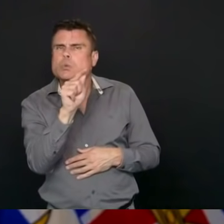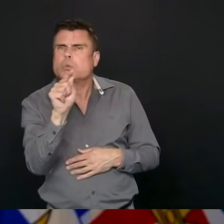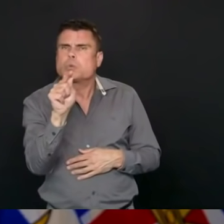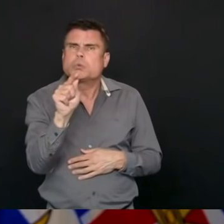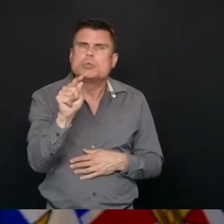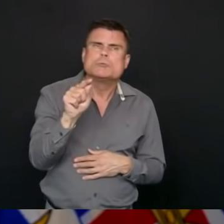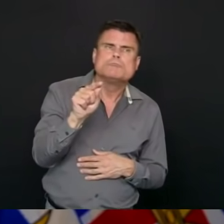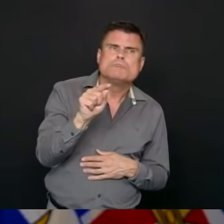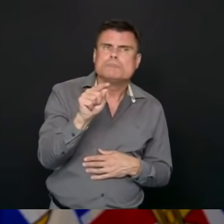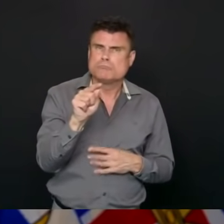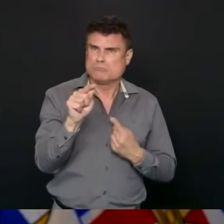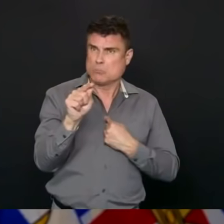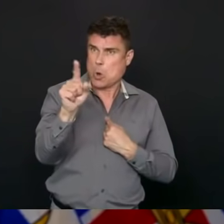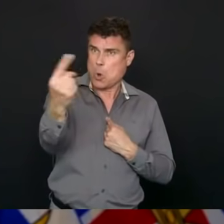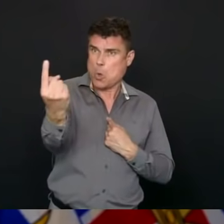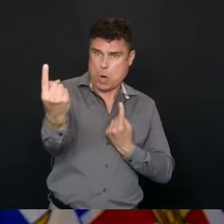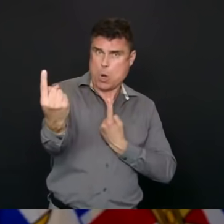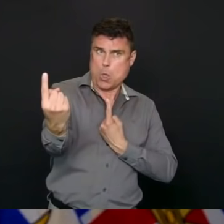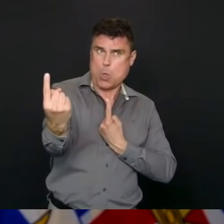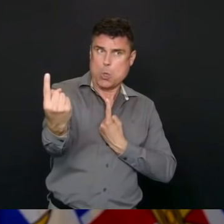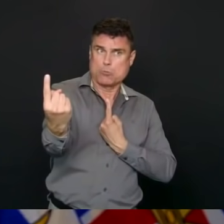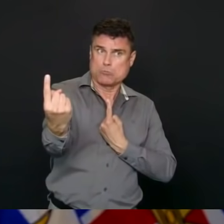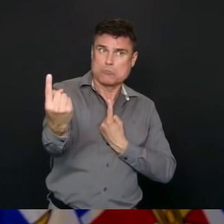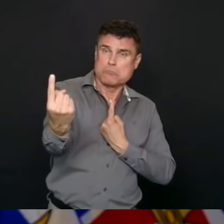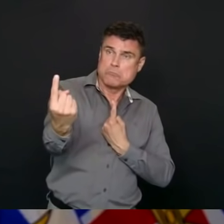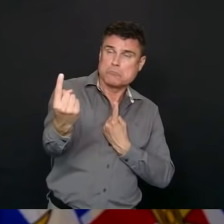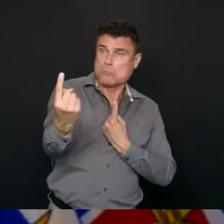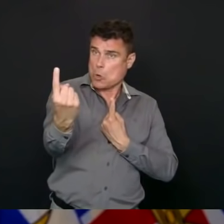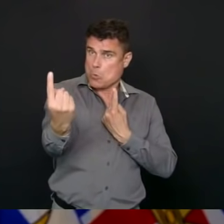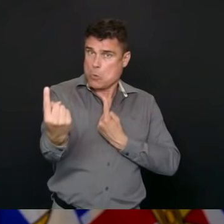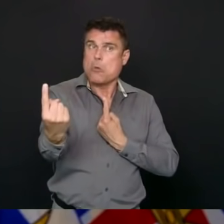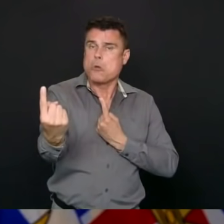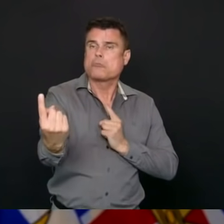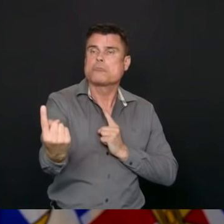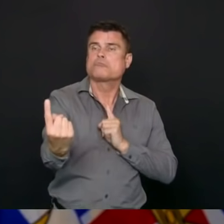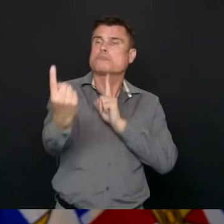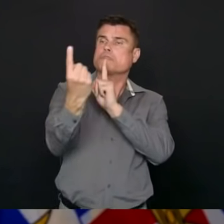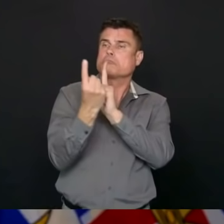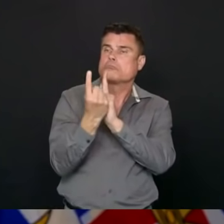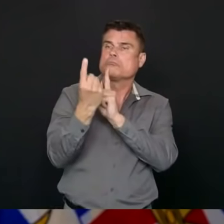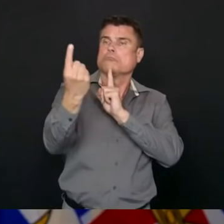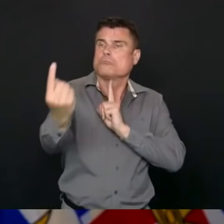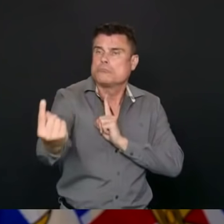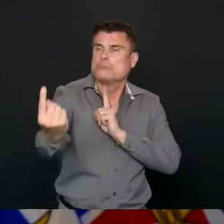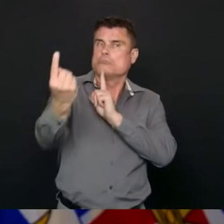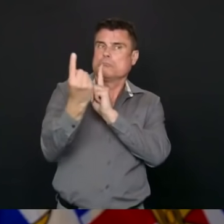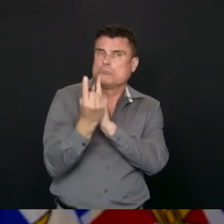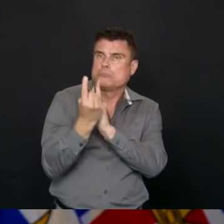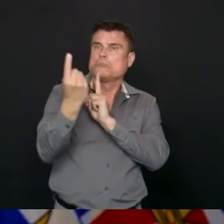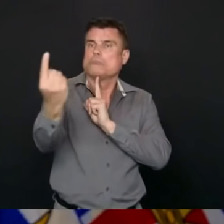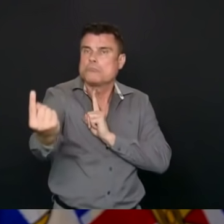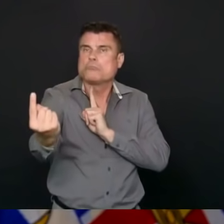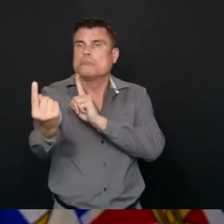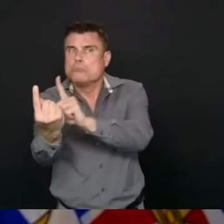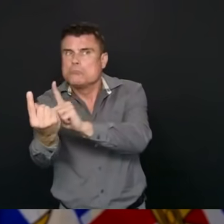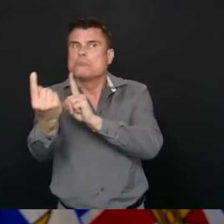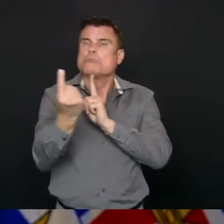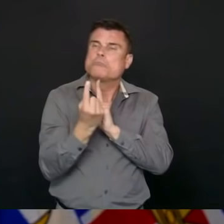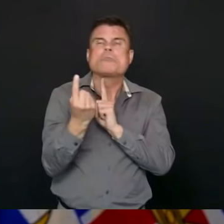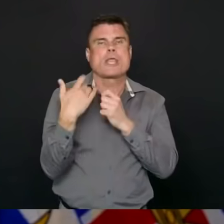If I have a large family and I have Elders or people with underlying illness, I might not want to expand my family much right now.